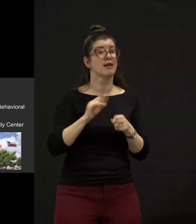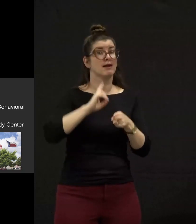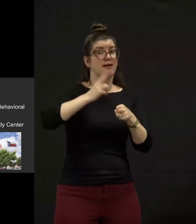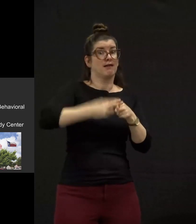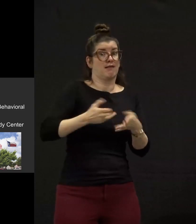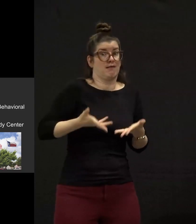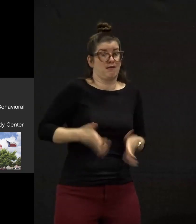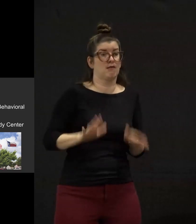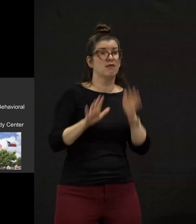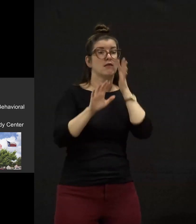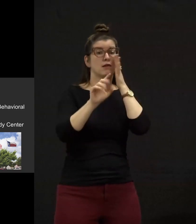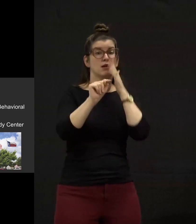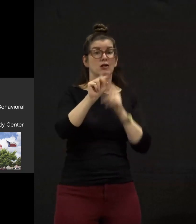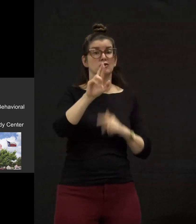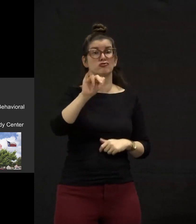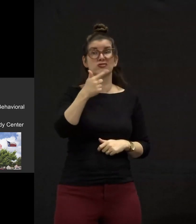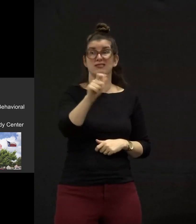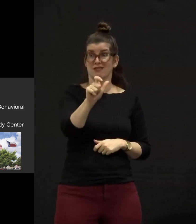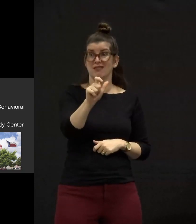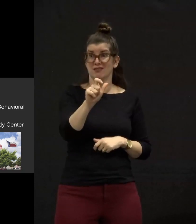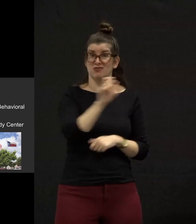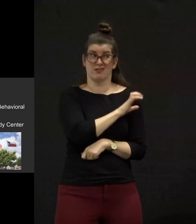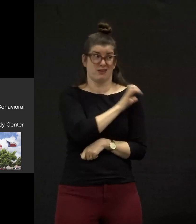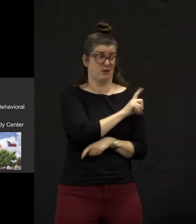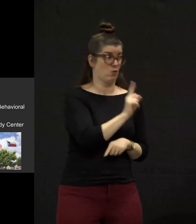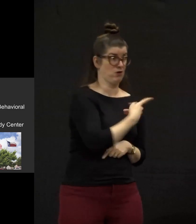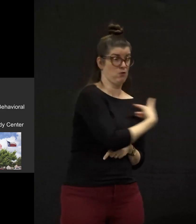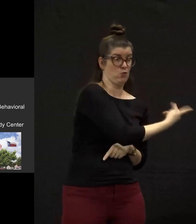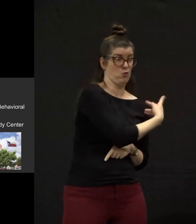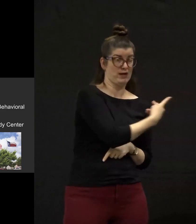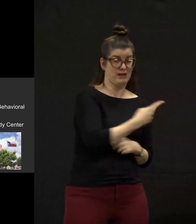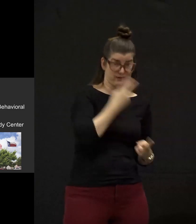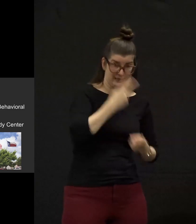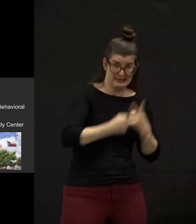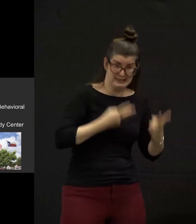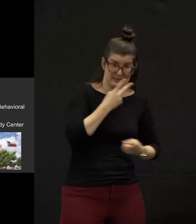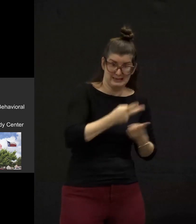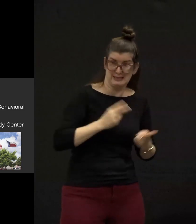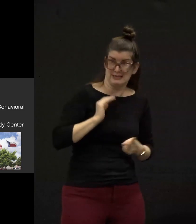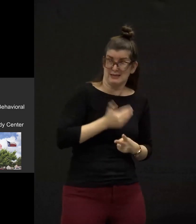the triage clinic where Dr. Ryan and I have seen our patients is